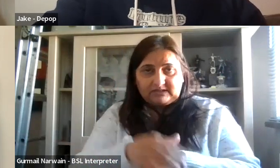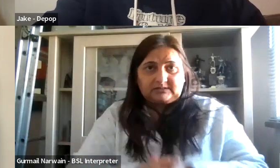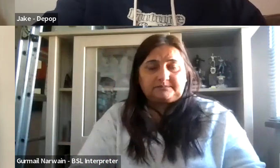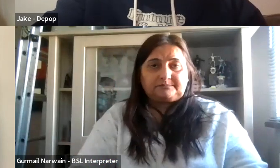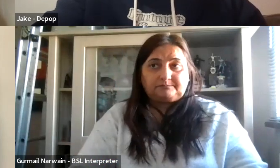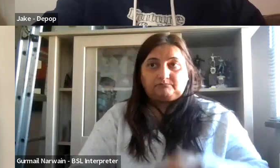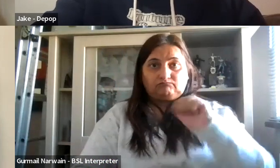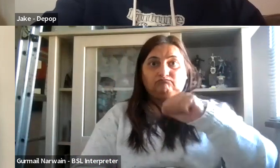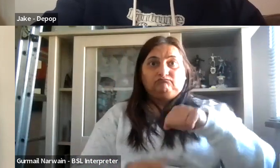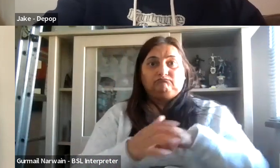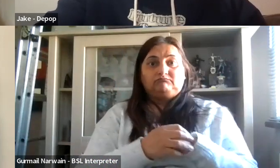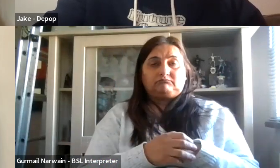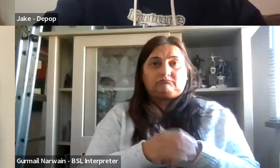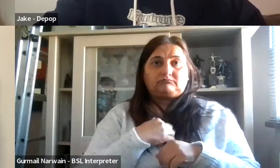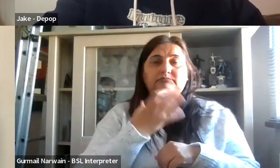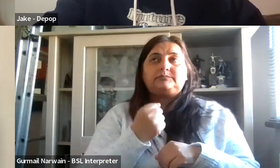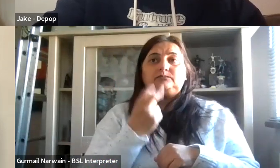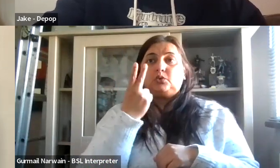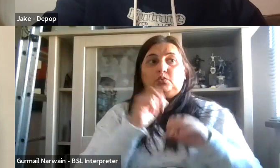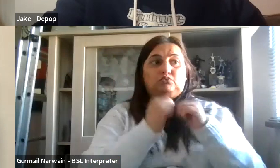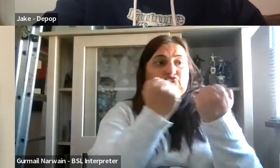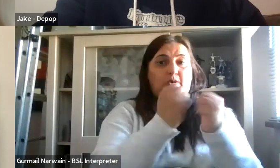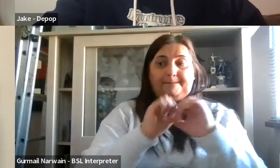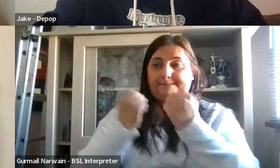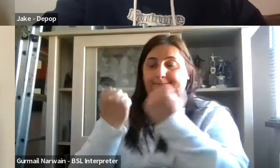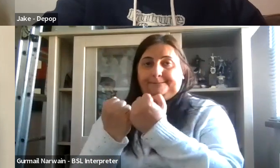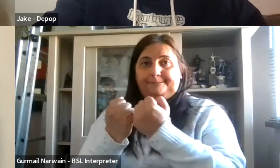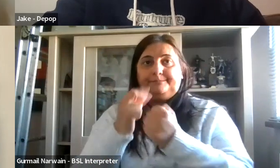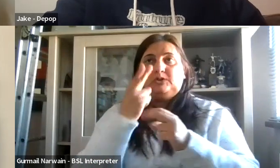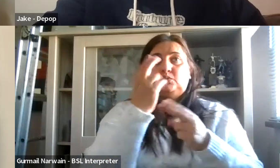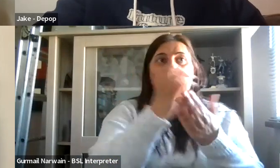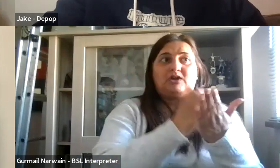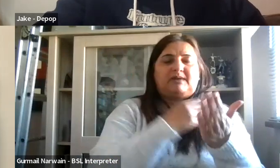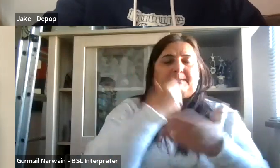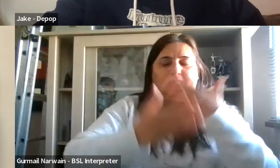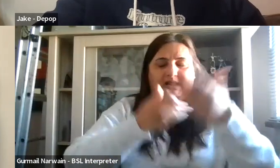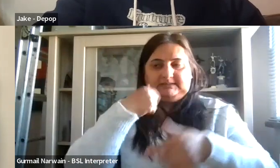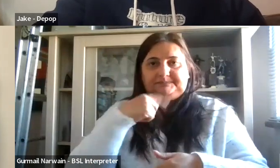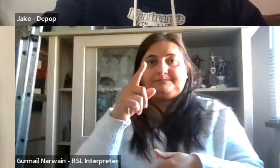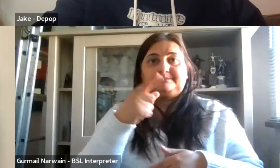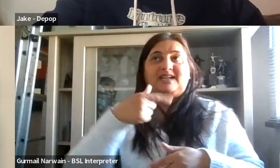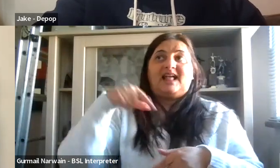Is there something like that at Depop. Yeah, so we sort of have 2 groups that fall into 2 categories. Let me explain. Yes, we sort of have two groups that fall into two categories, let me explain.